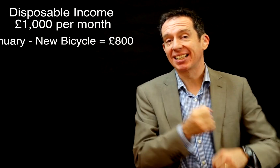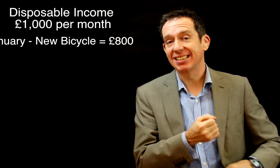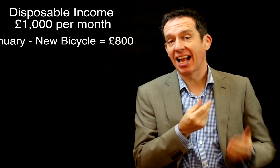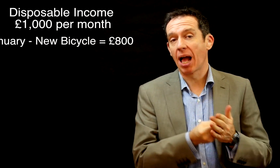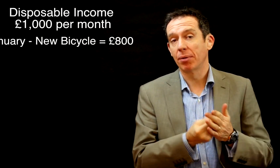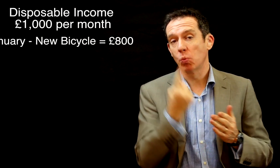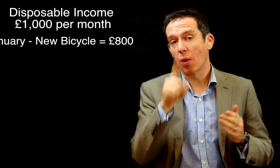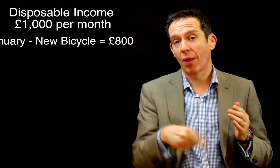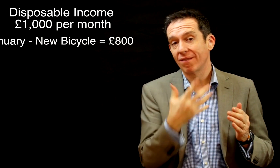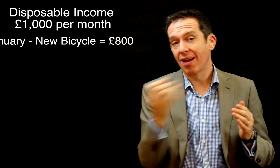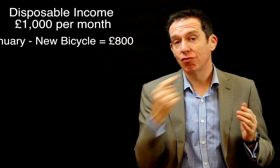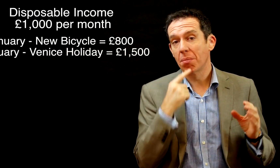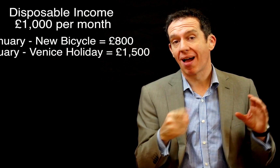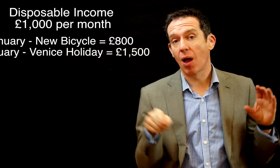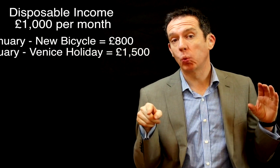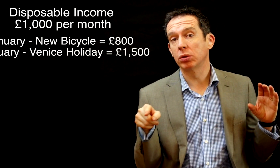So the Venice trip is £1,500